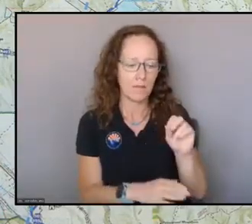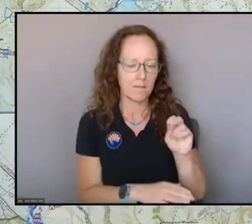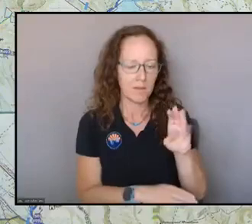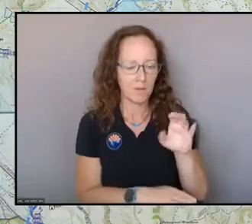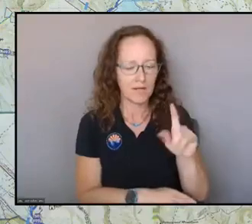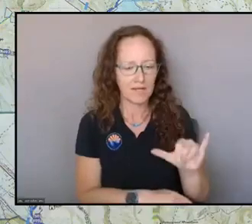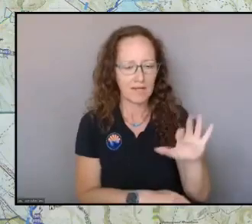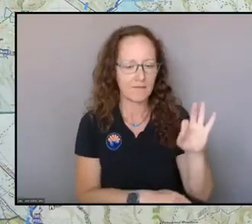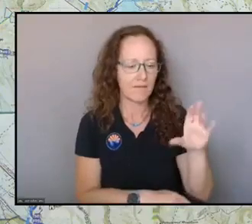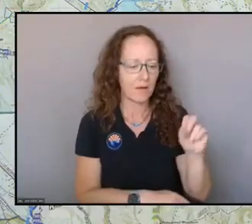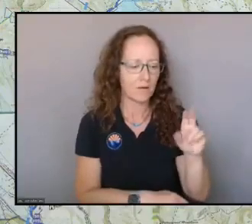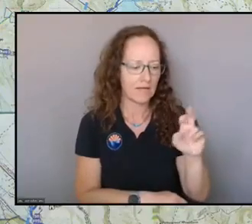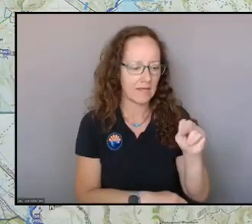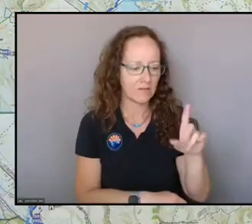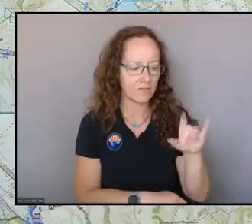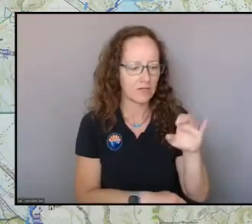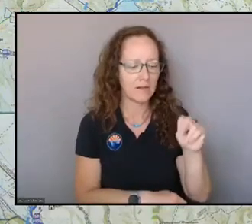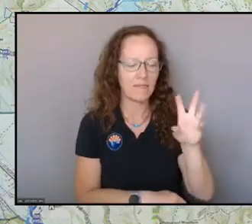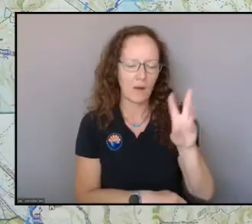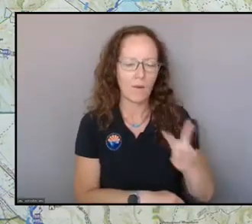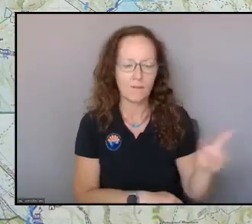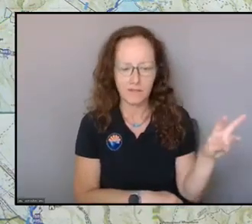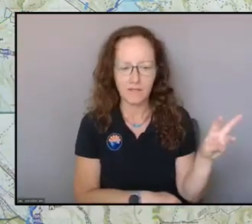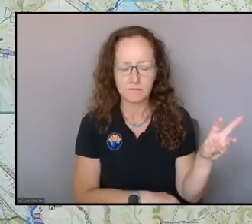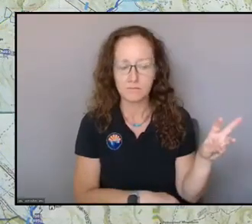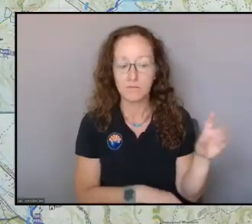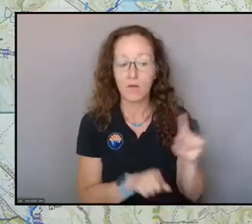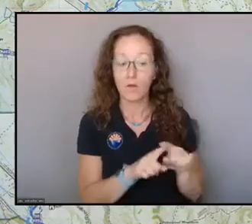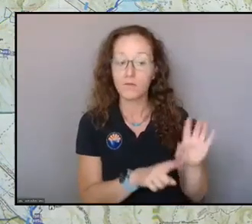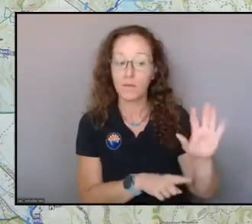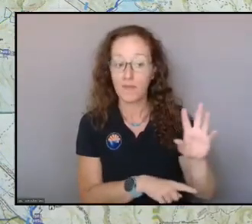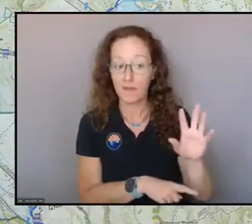IN ADDITION, THE TAOS COMMUNITY FOUNDATION IS GIVING